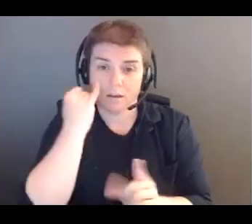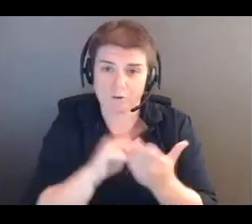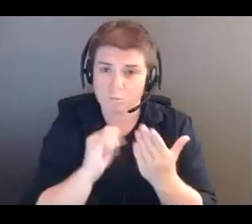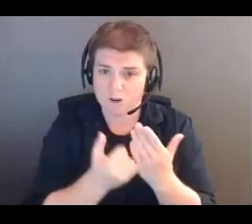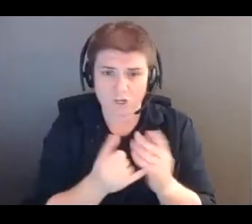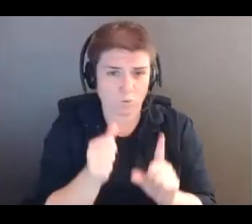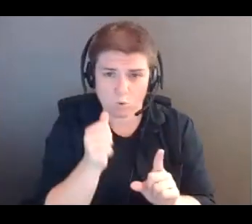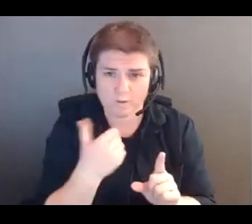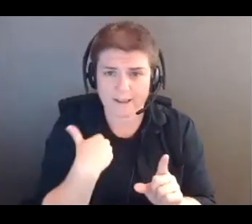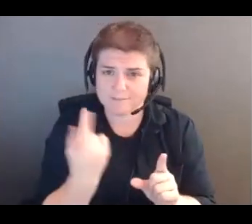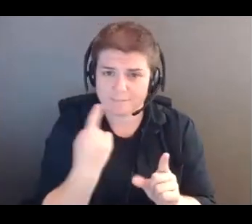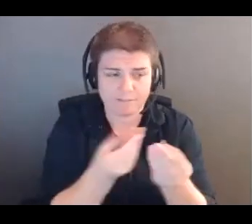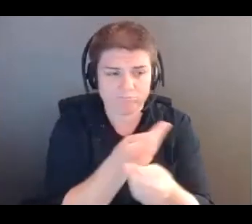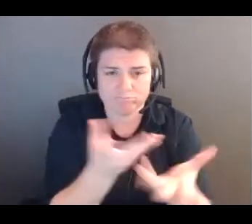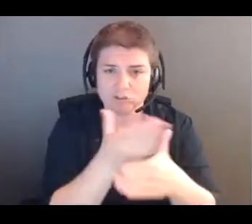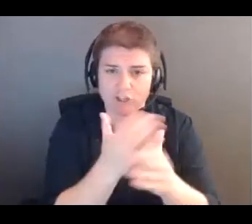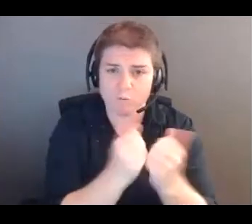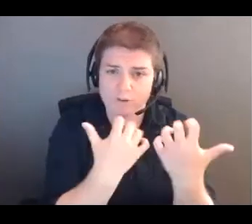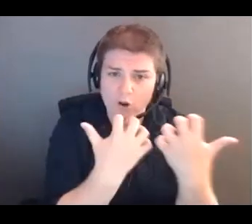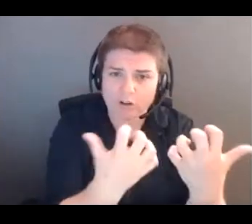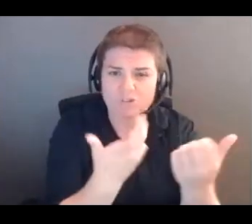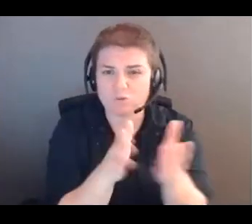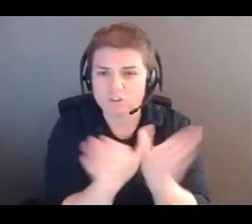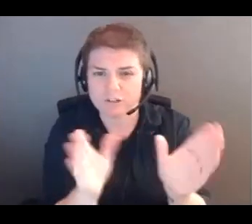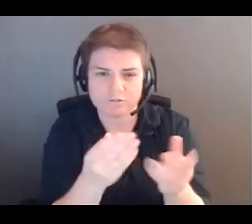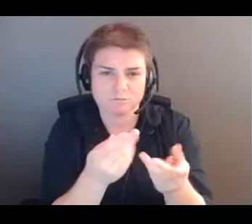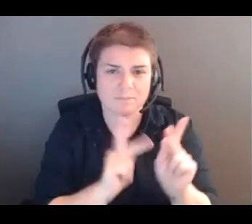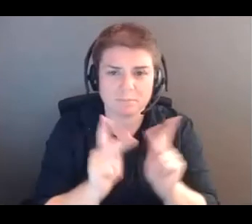something that will be shared with an audience or the general public as part of this project